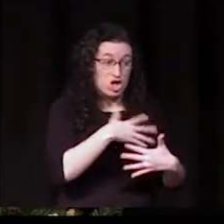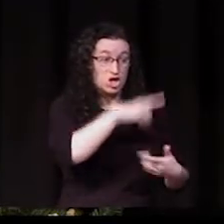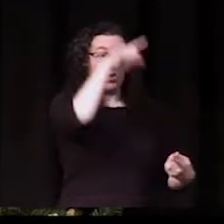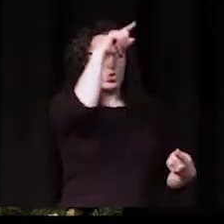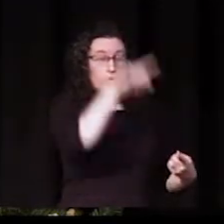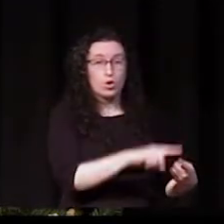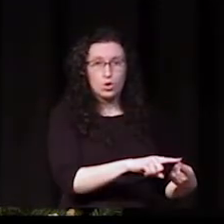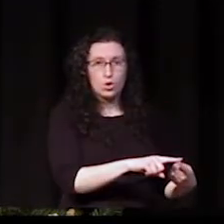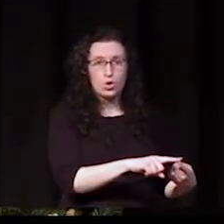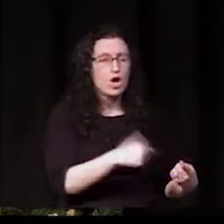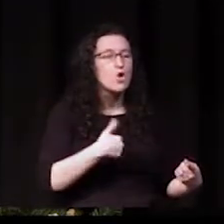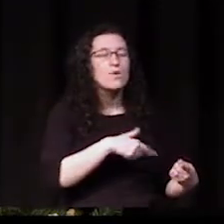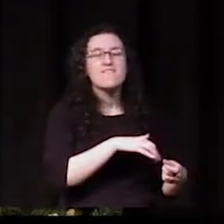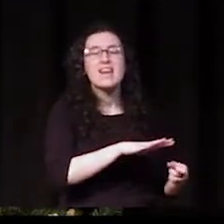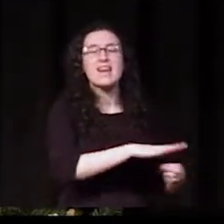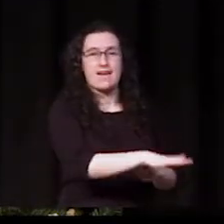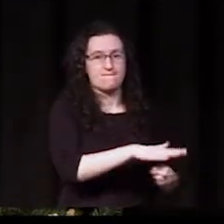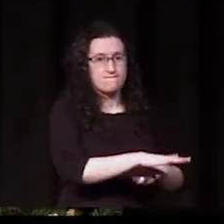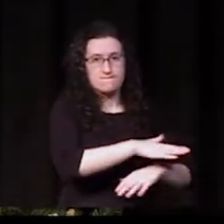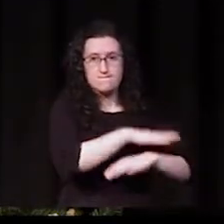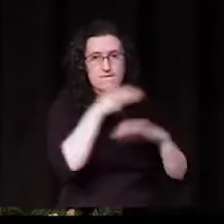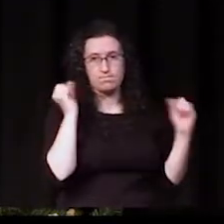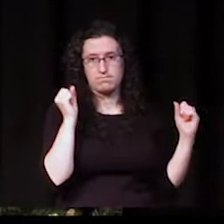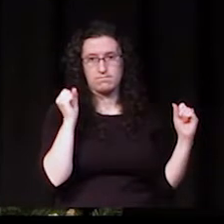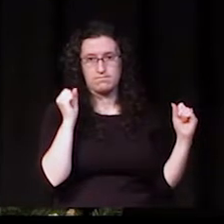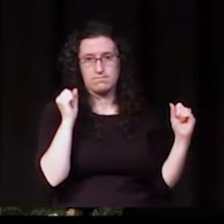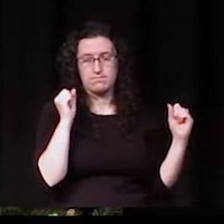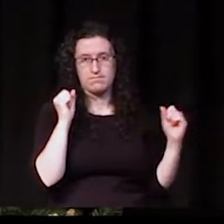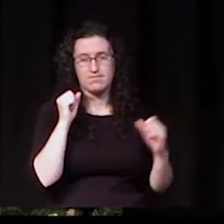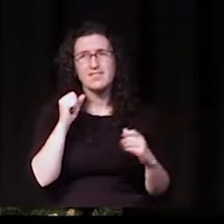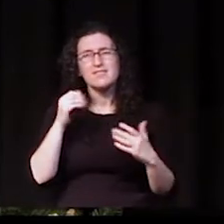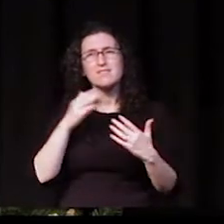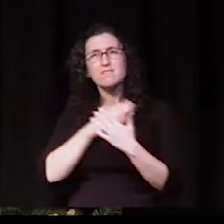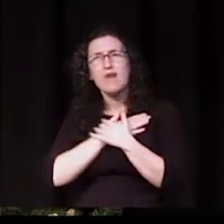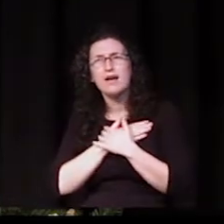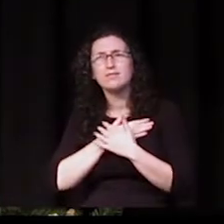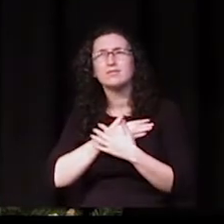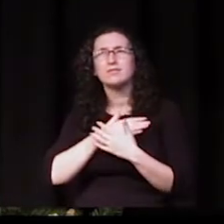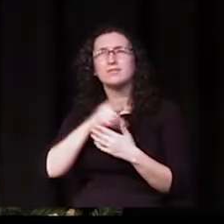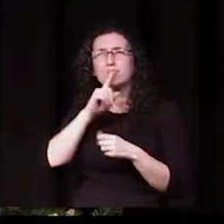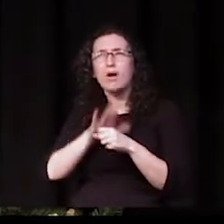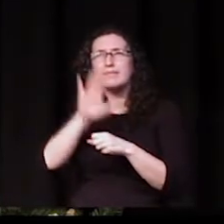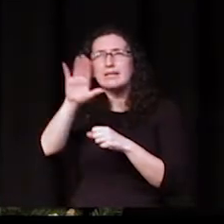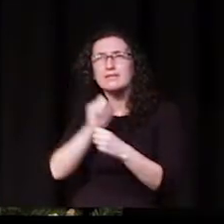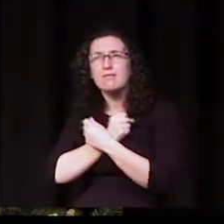And when you and I can rest in the promise of God's love, we can begin to walk without fear.